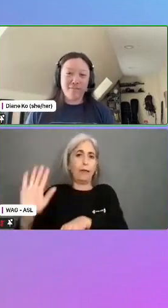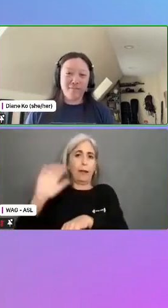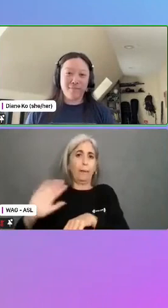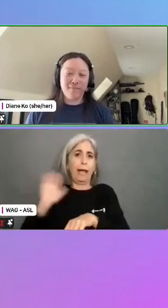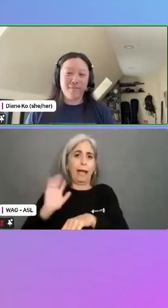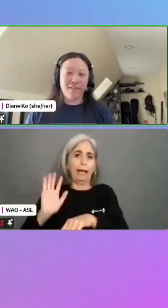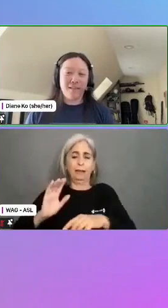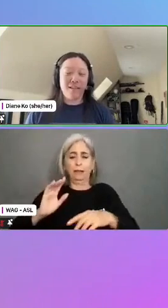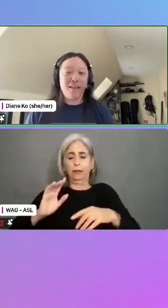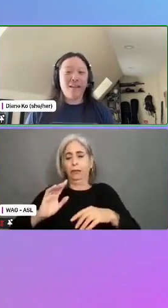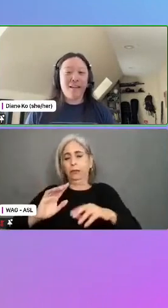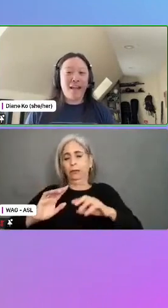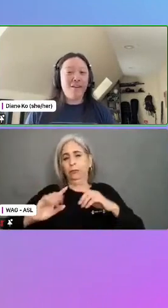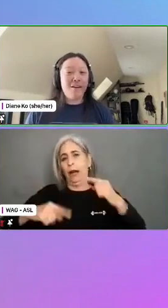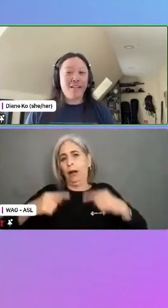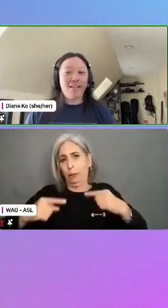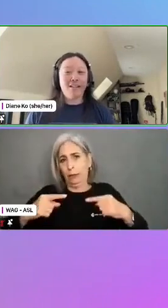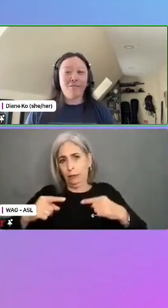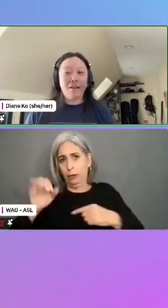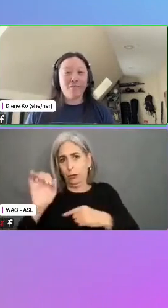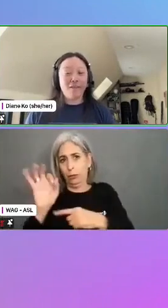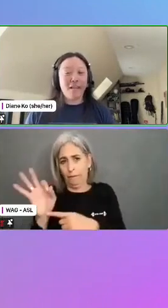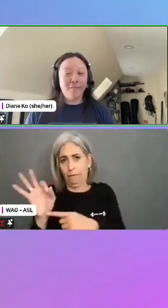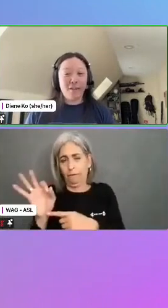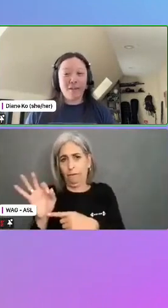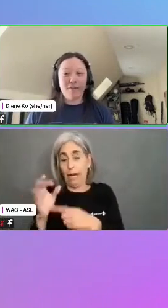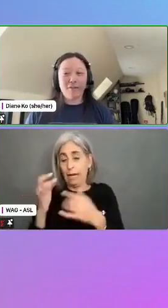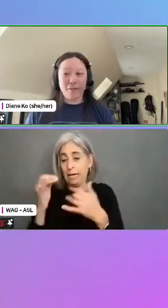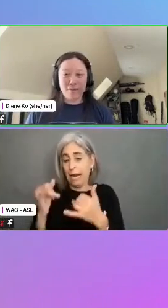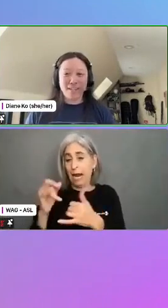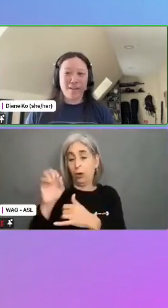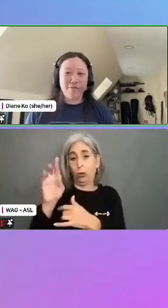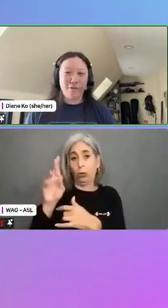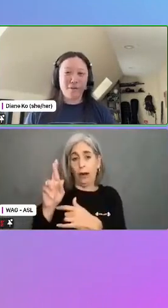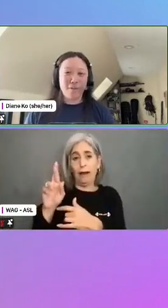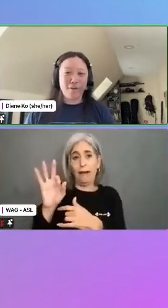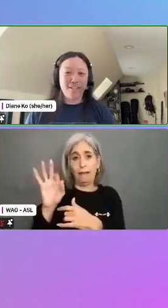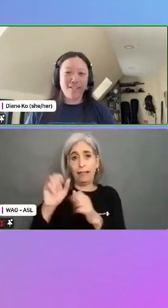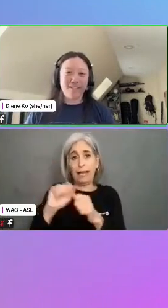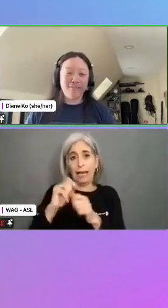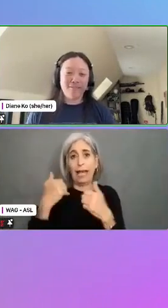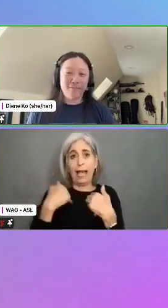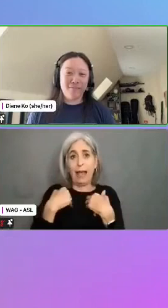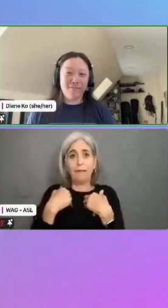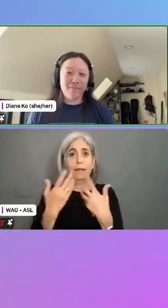earlier that we'd also want to move focus to the field of error. The problem is, the